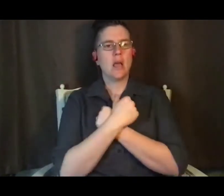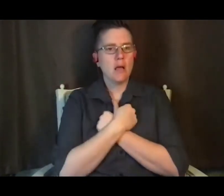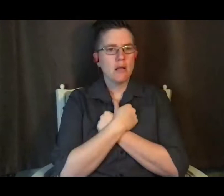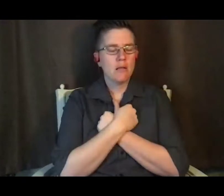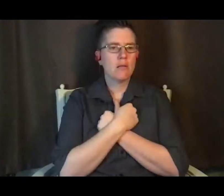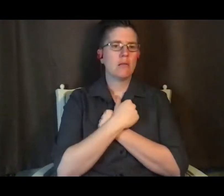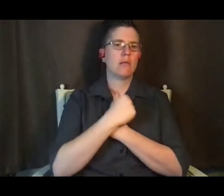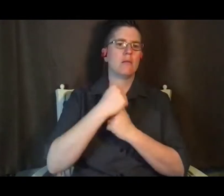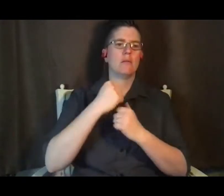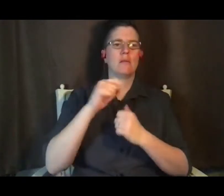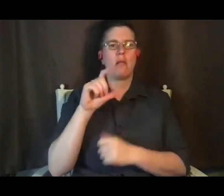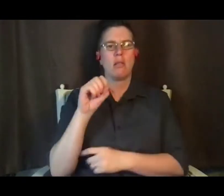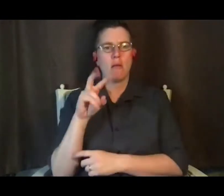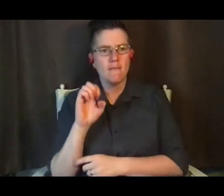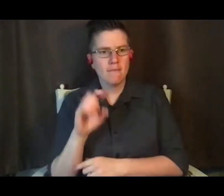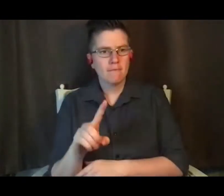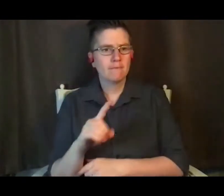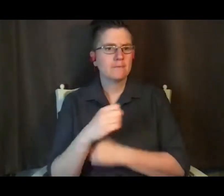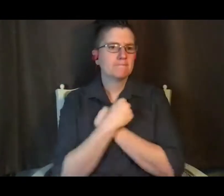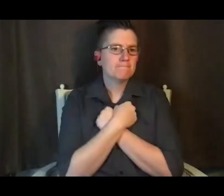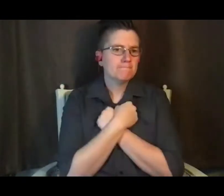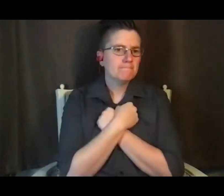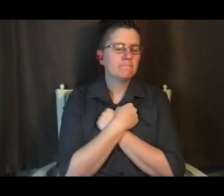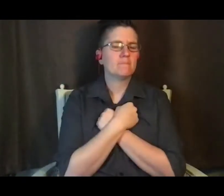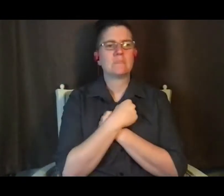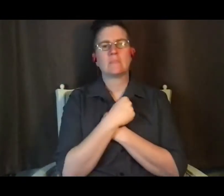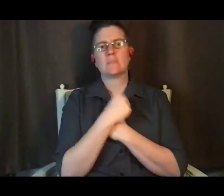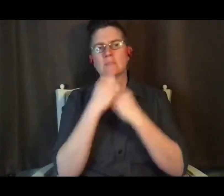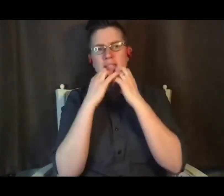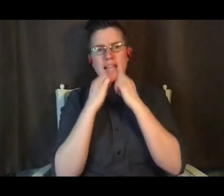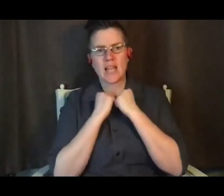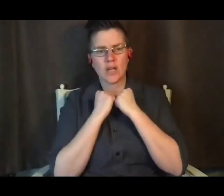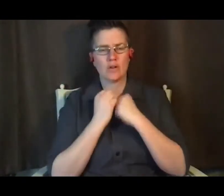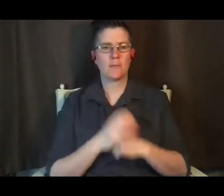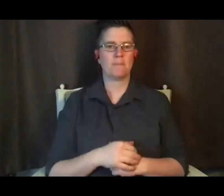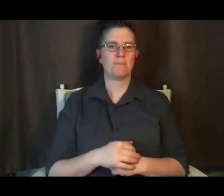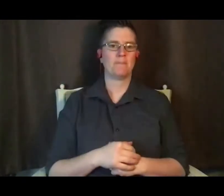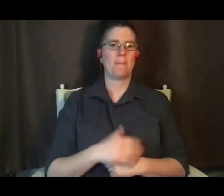and care the work that i do is rooted in a practice of disability justice